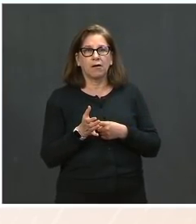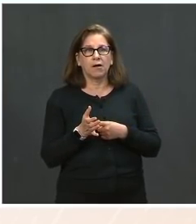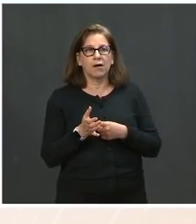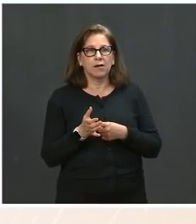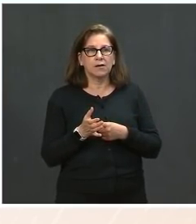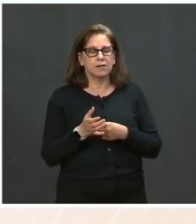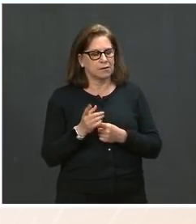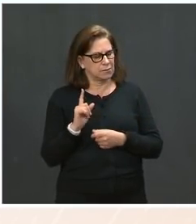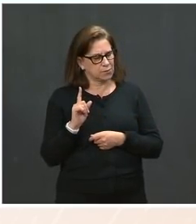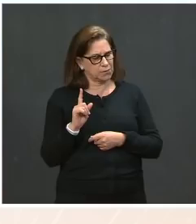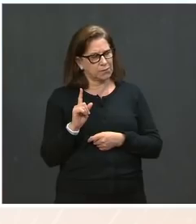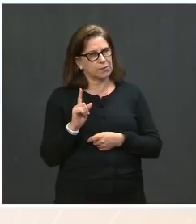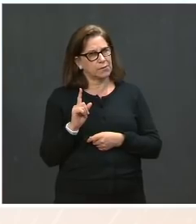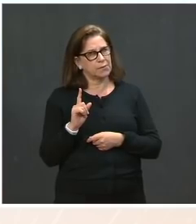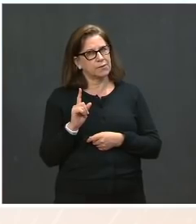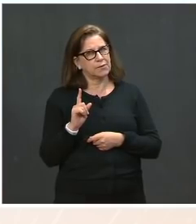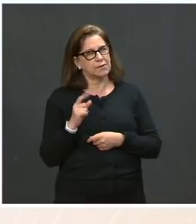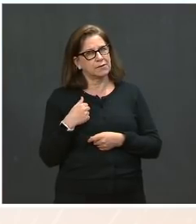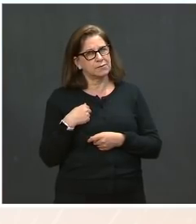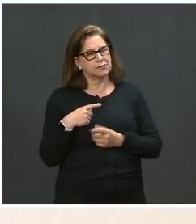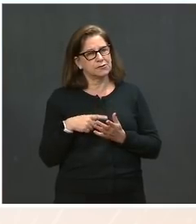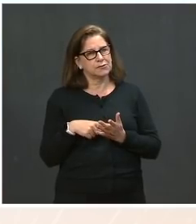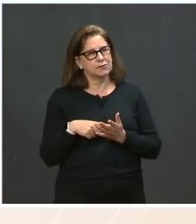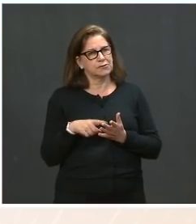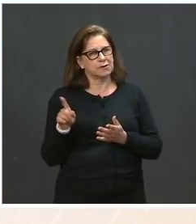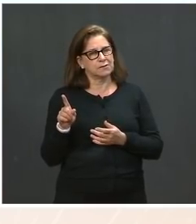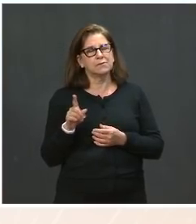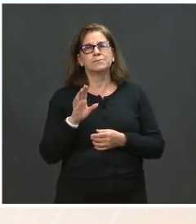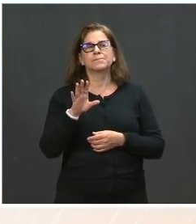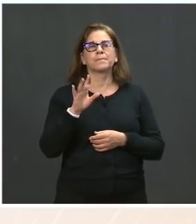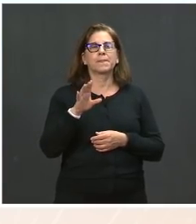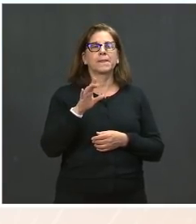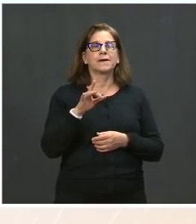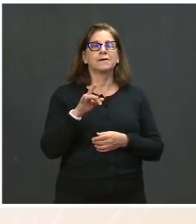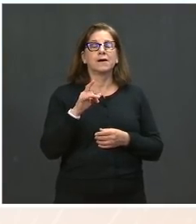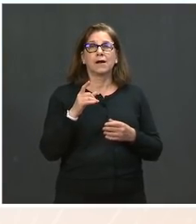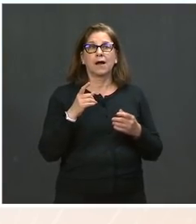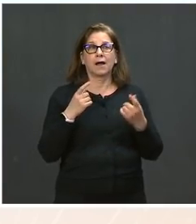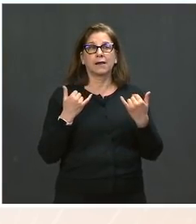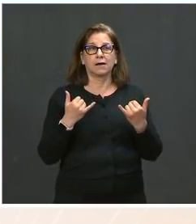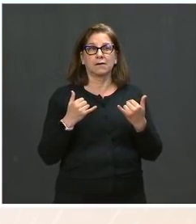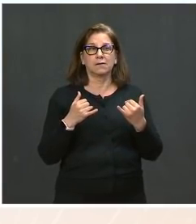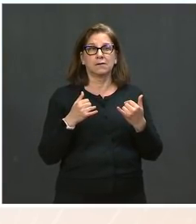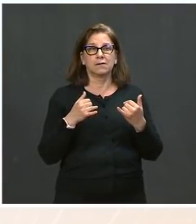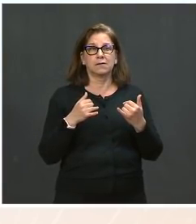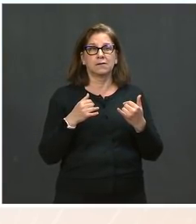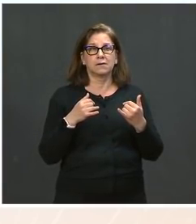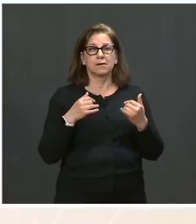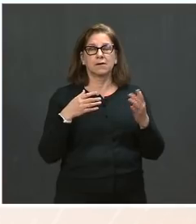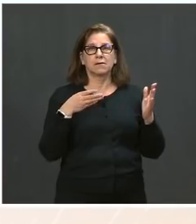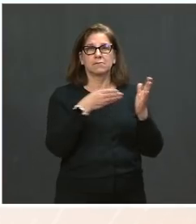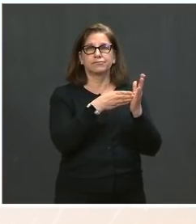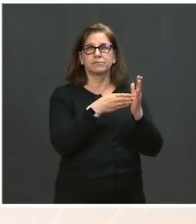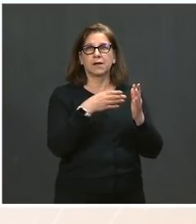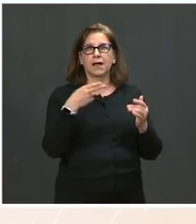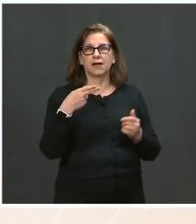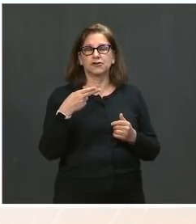was filed this morning against those entities and HHS, pushing to have the government's conditional sale order declared unlawful.